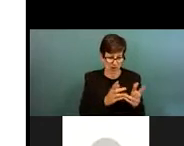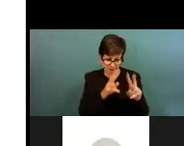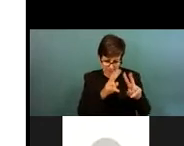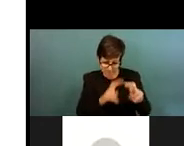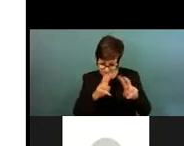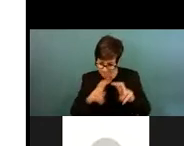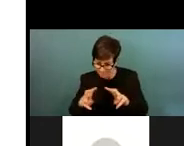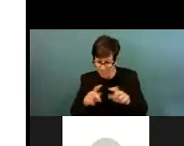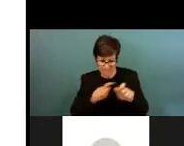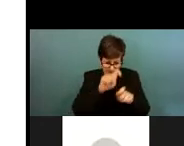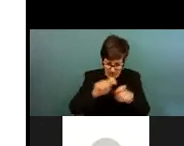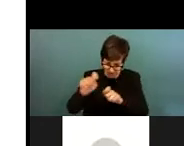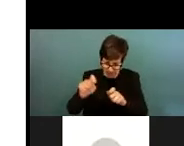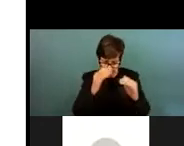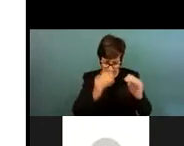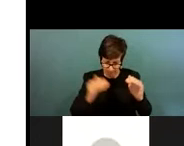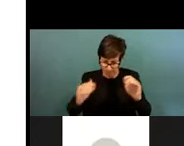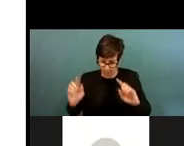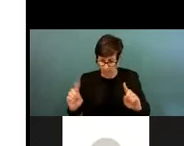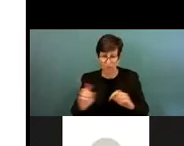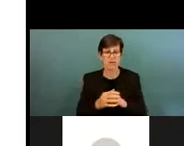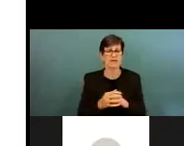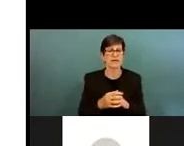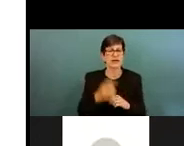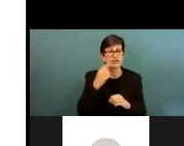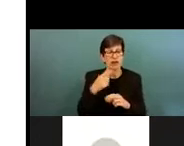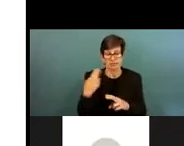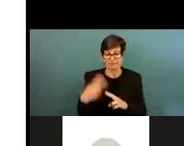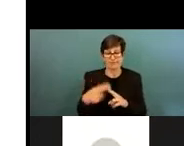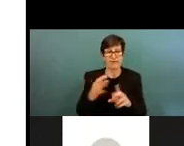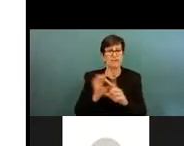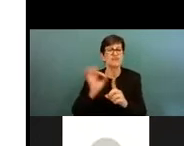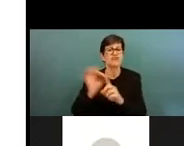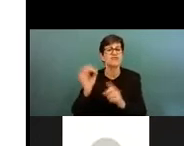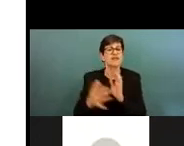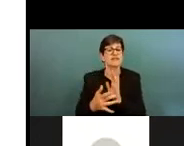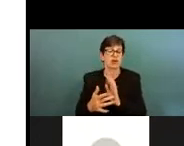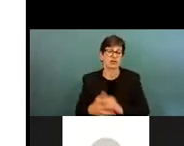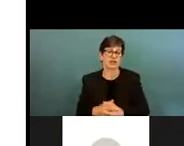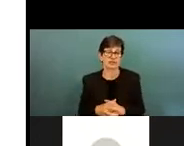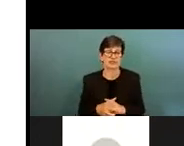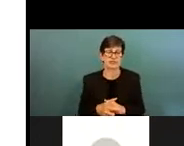developing technologies better in the approach we've taken. We've taken a slightly different